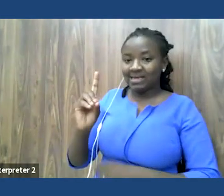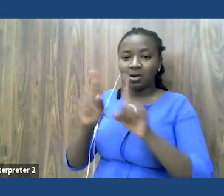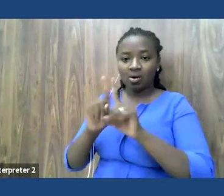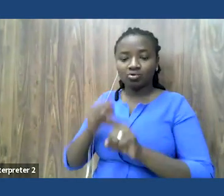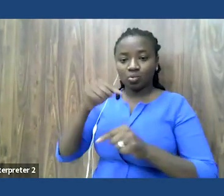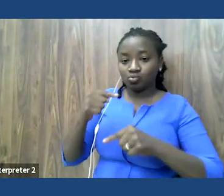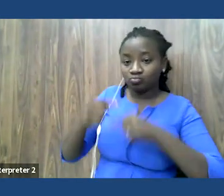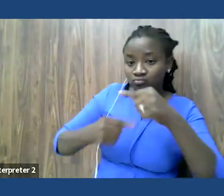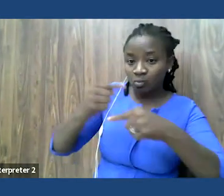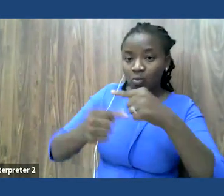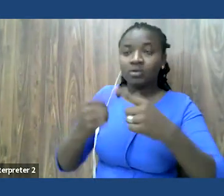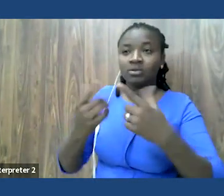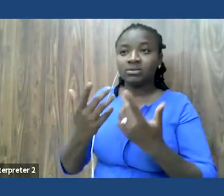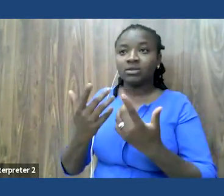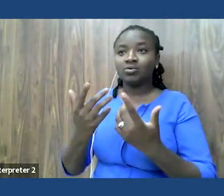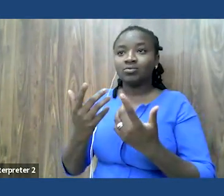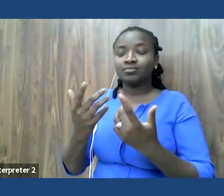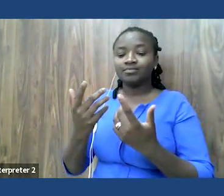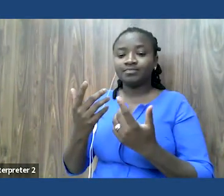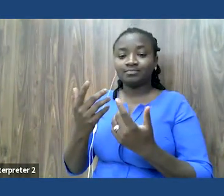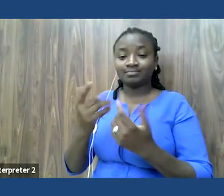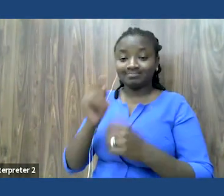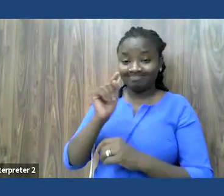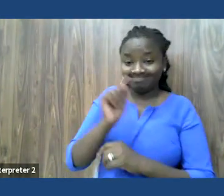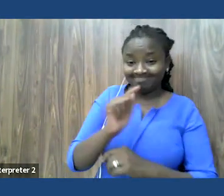your students or your family.